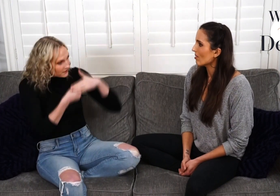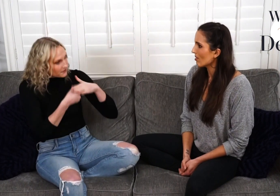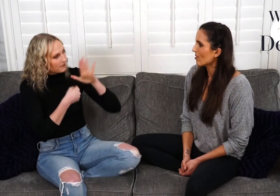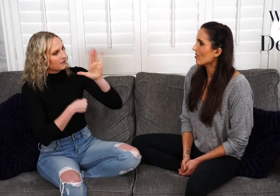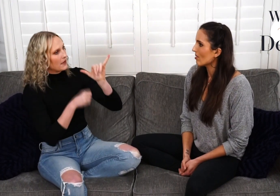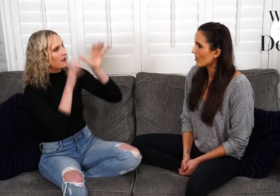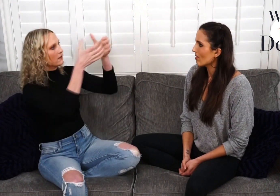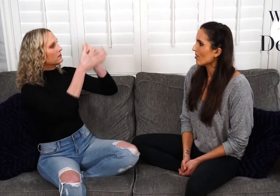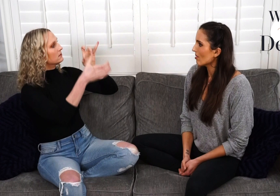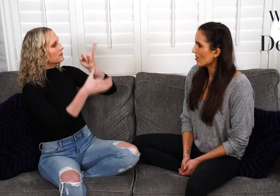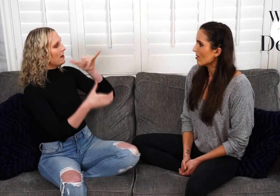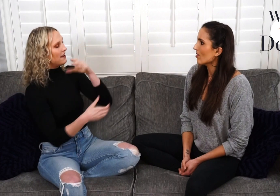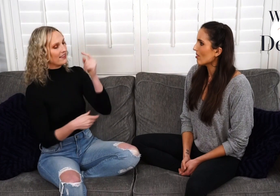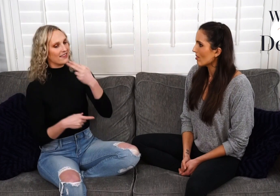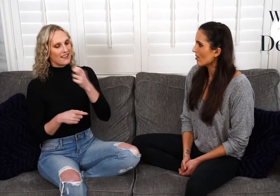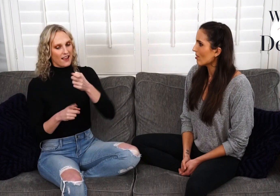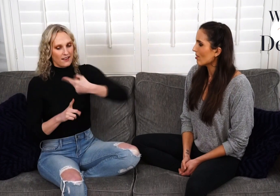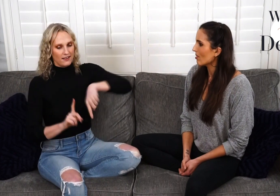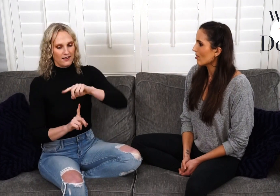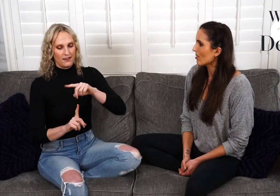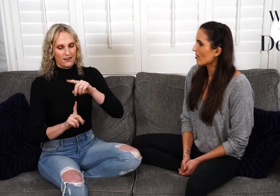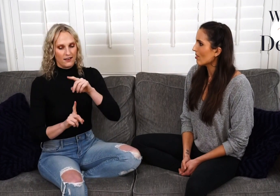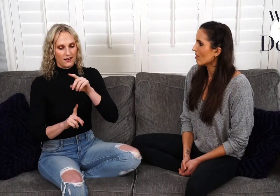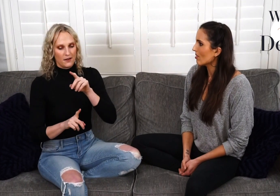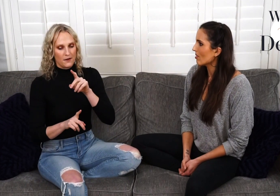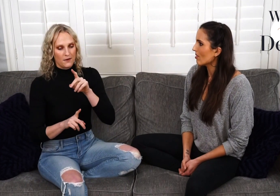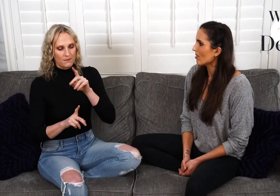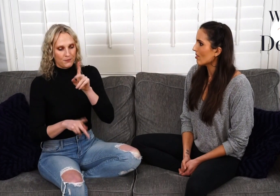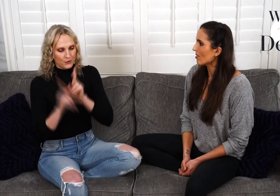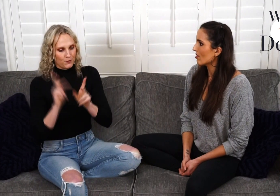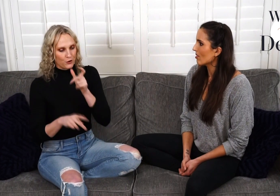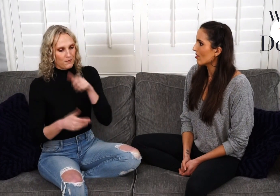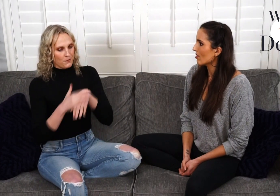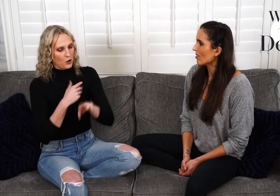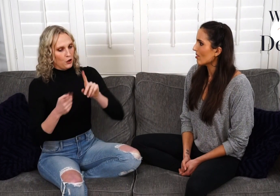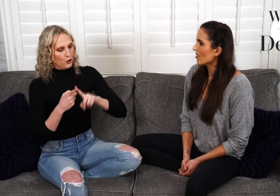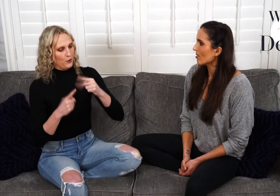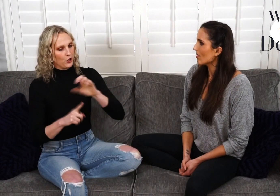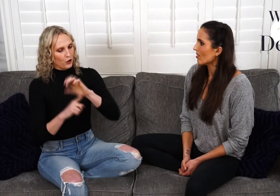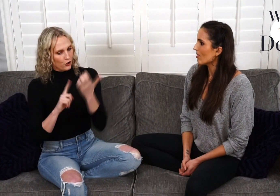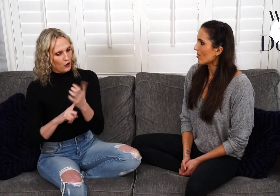oppressed by society and people who are born